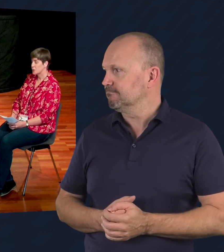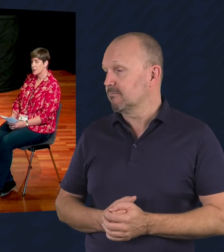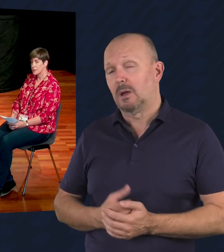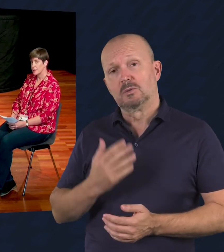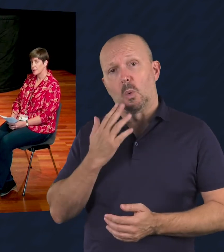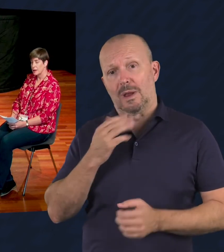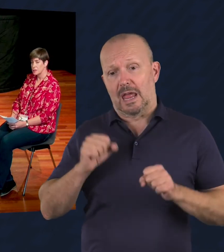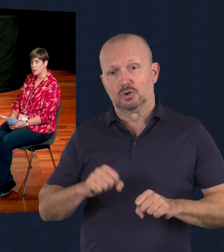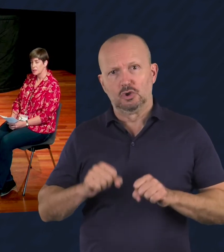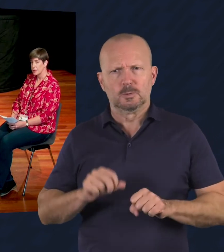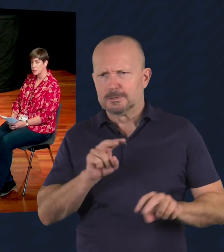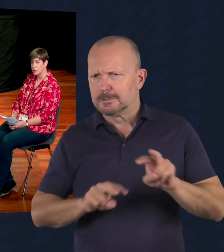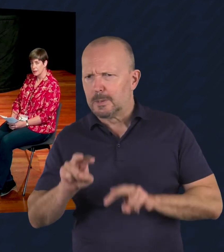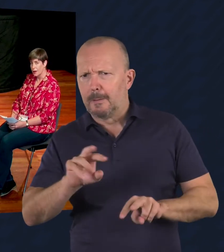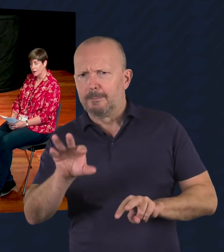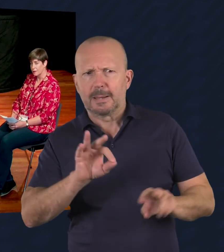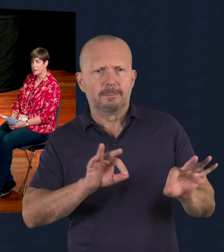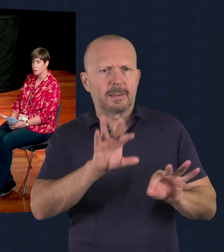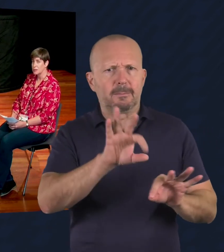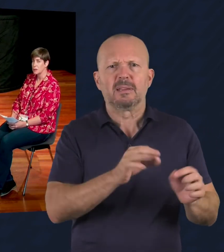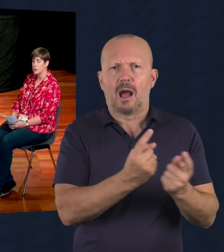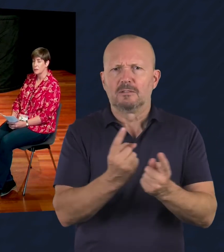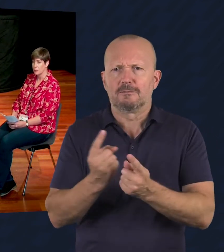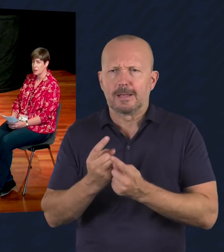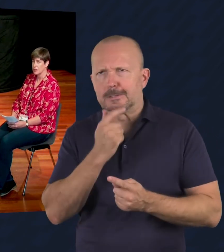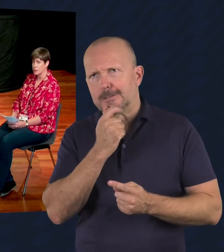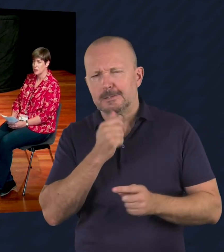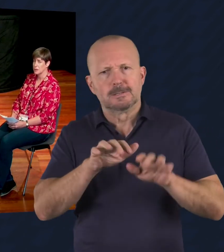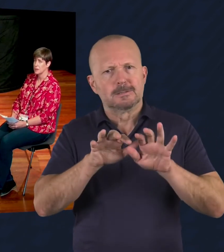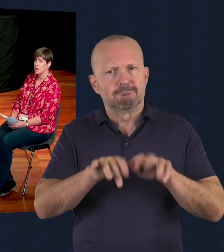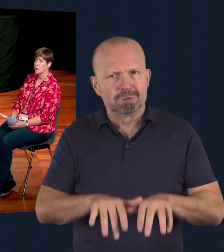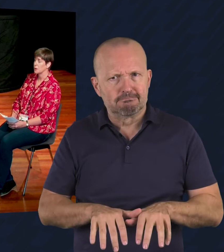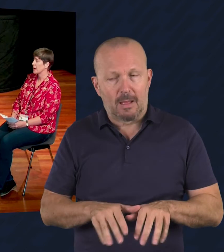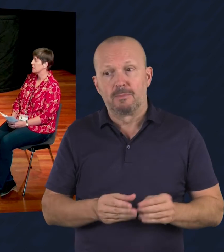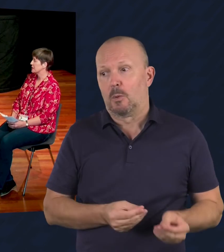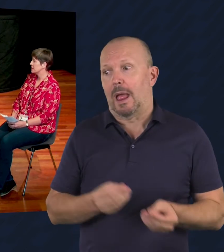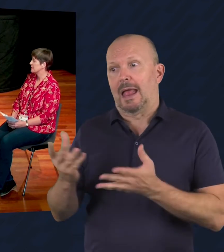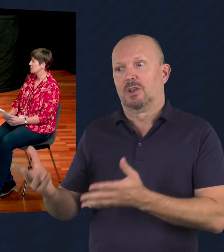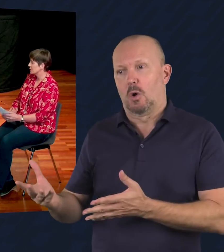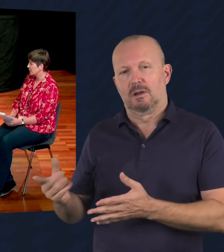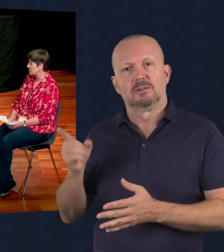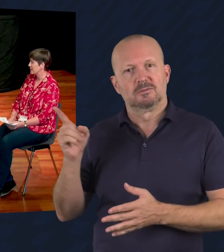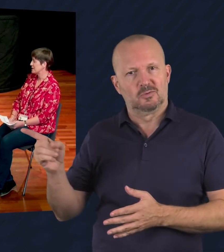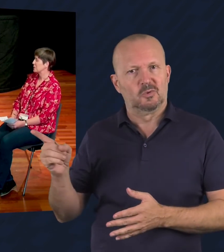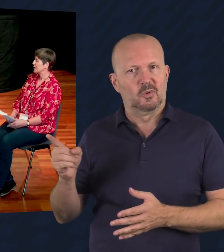So, once our students had chosen their artefacts, researched and written the descriptions, we would hand over the text to Naomi van den Broek,